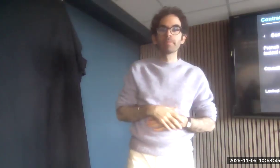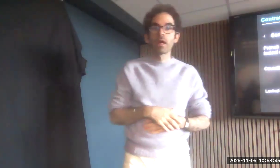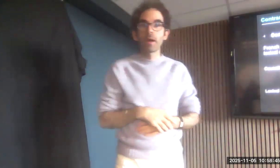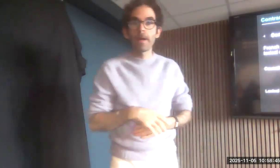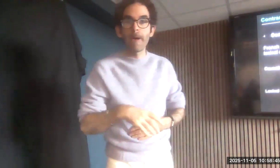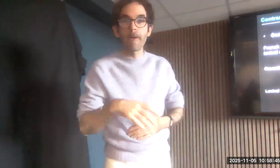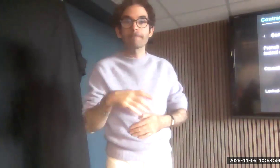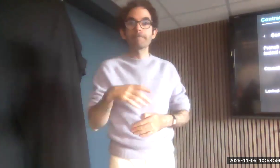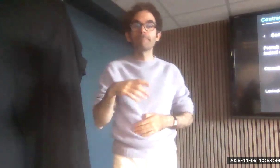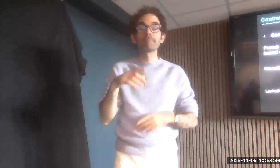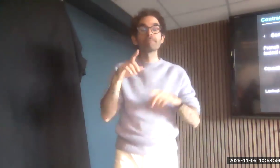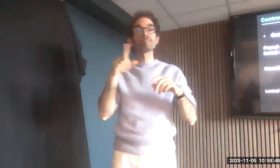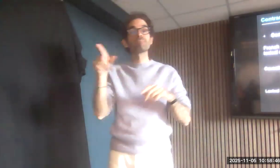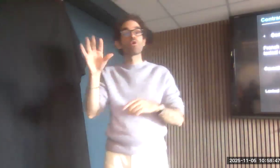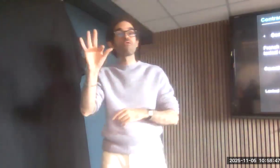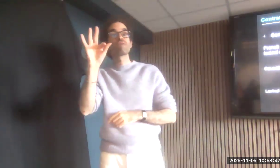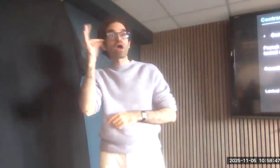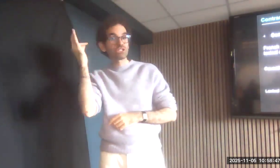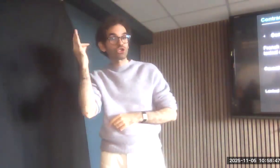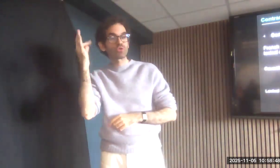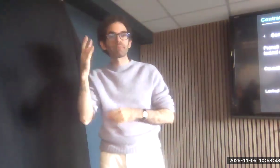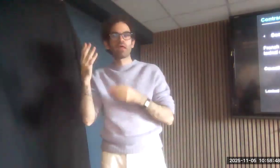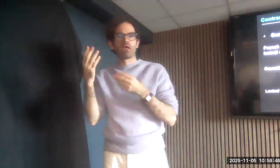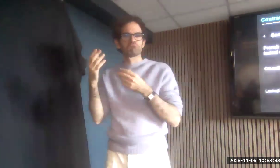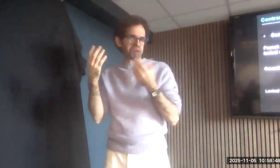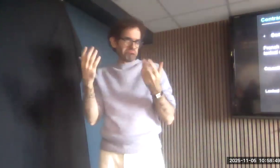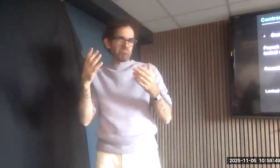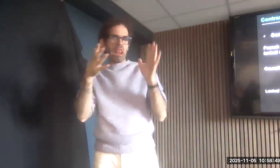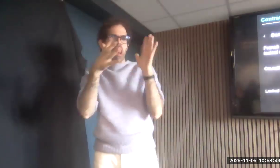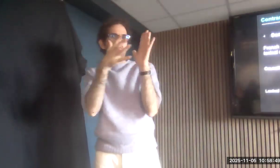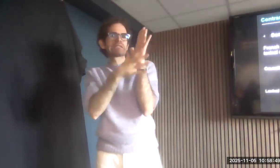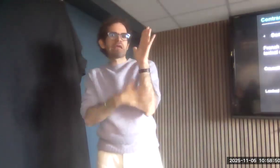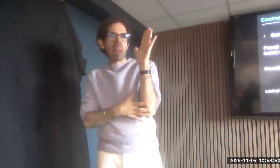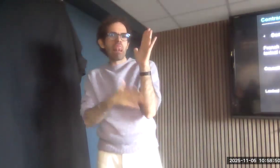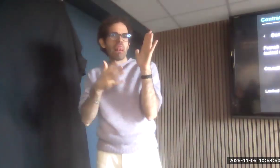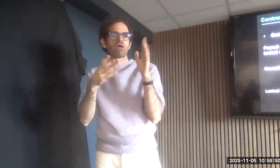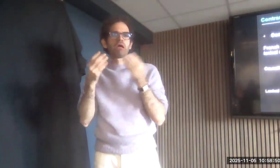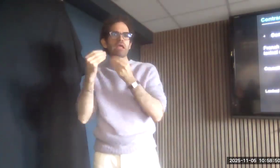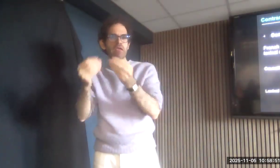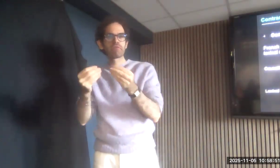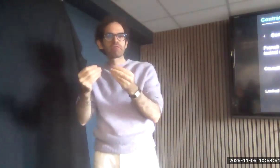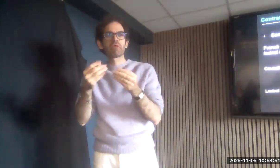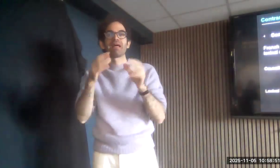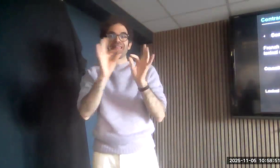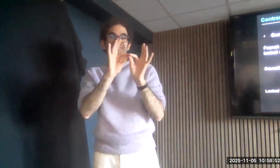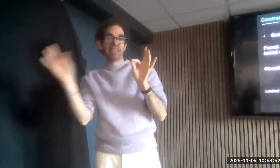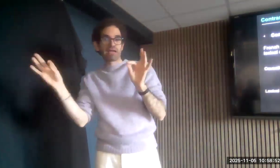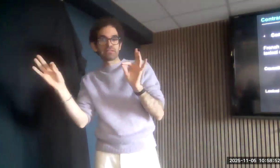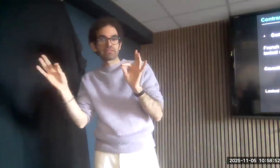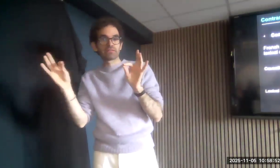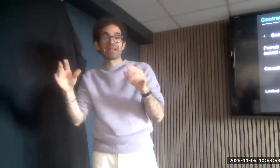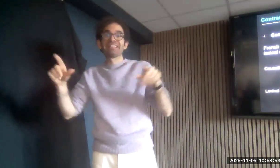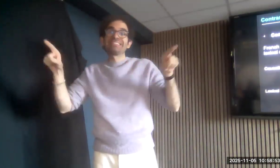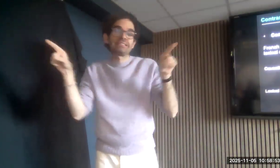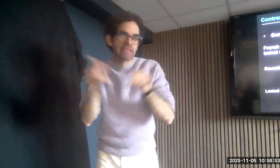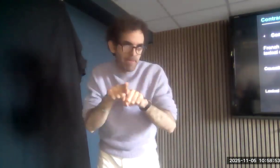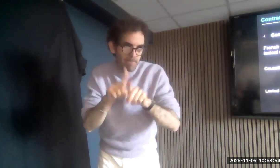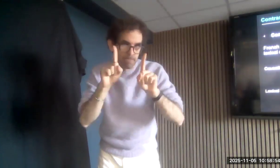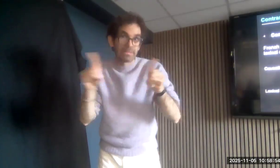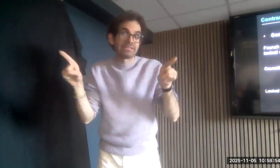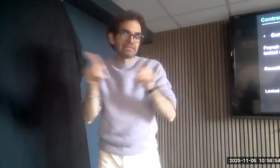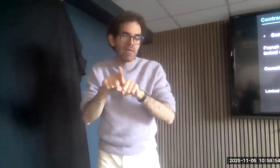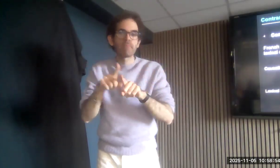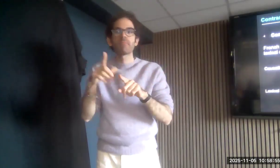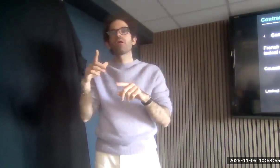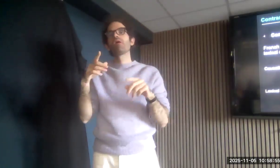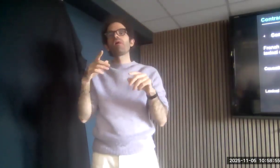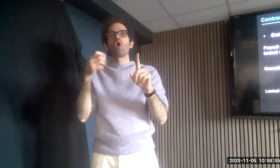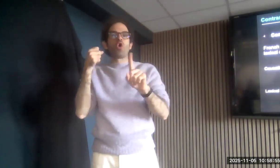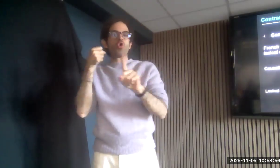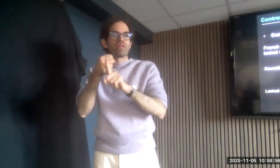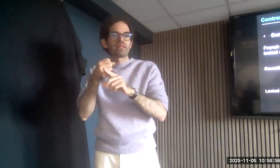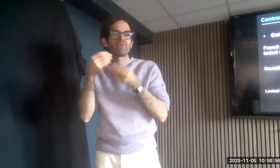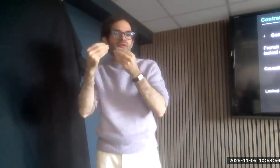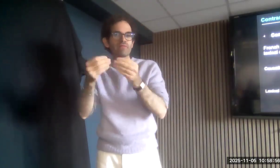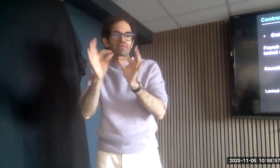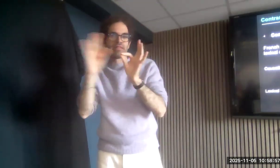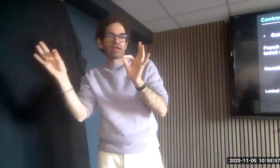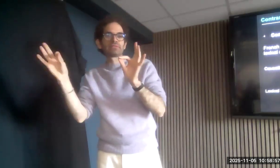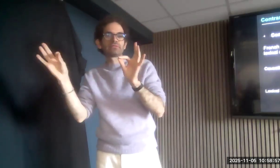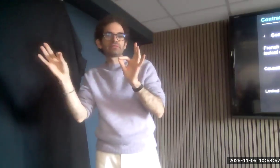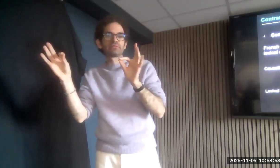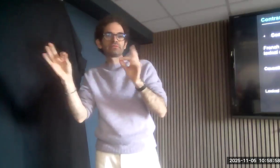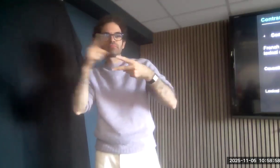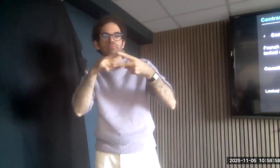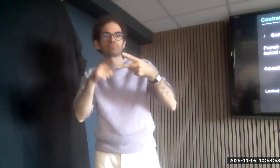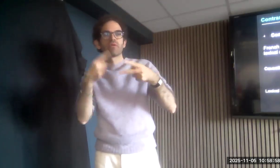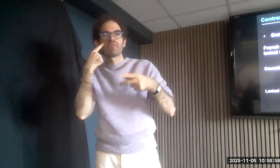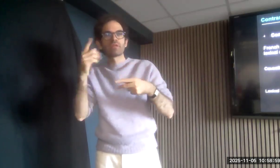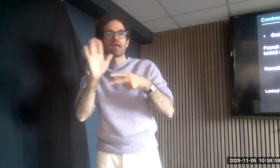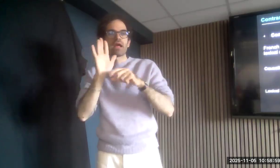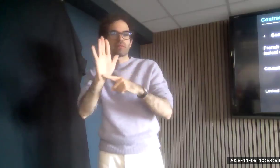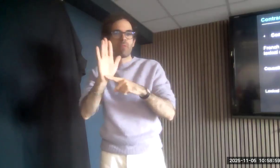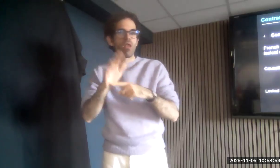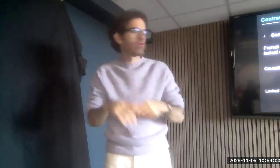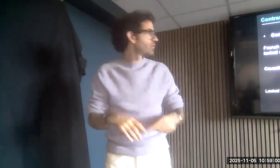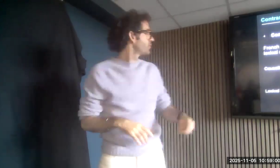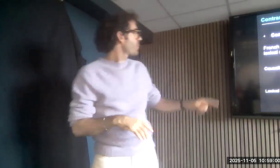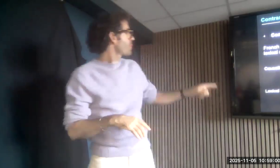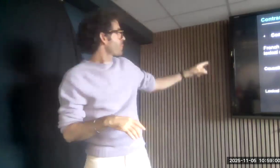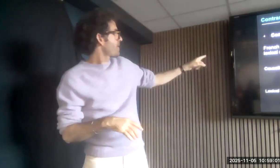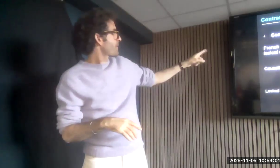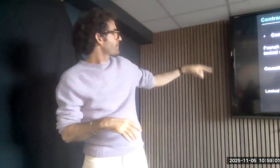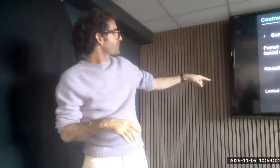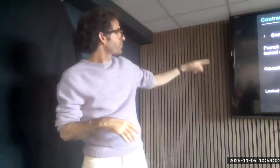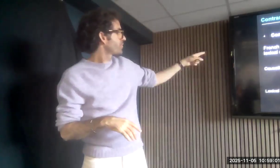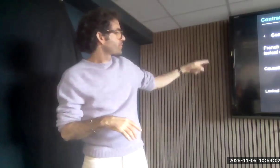We can then contrast between the GIVE causatives in LSF and in French.